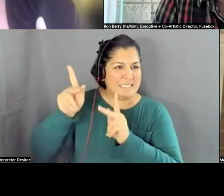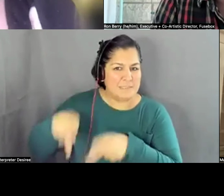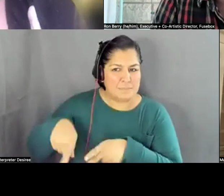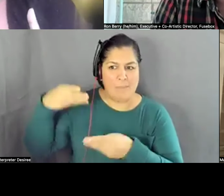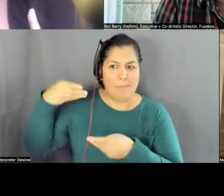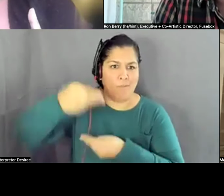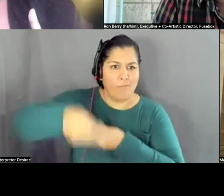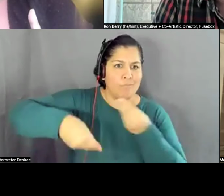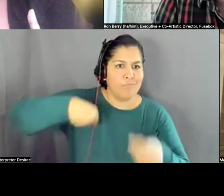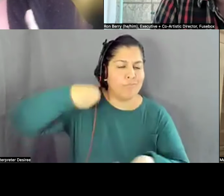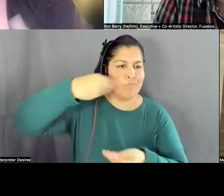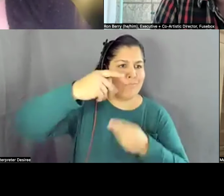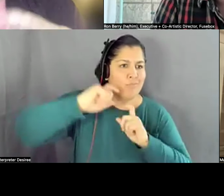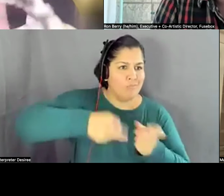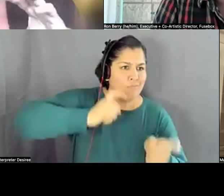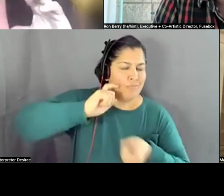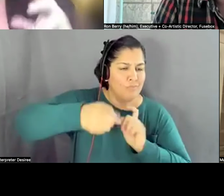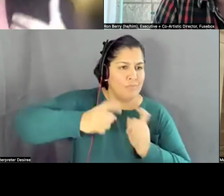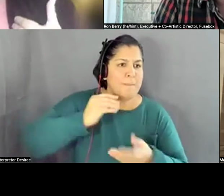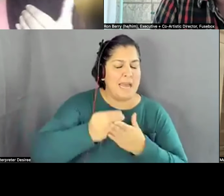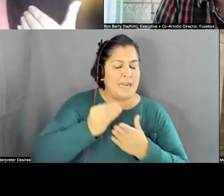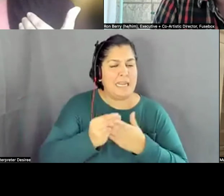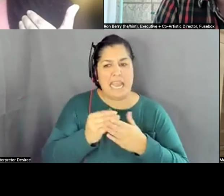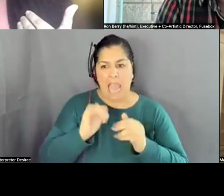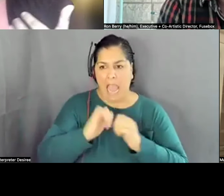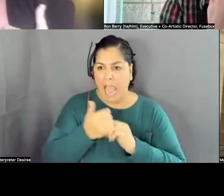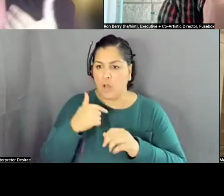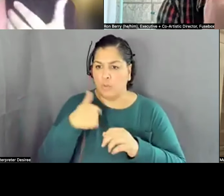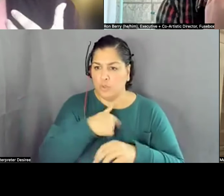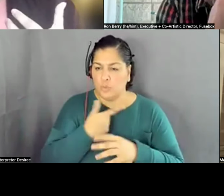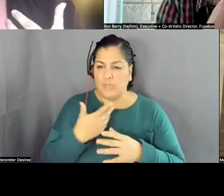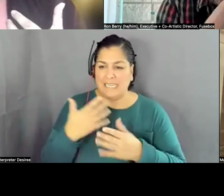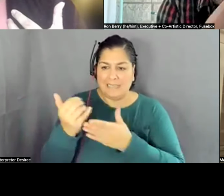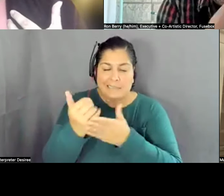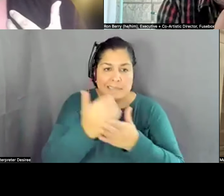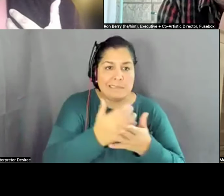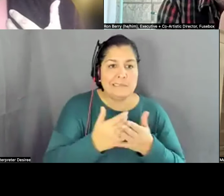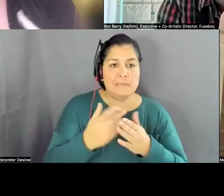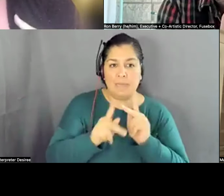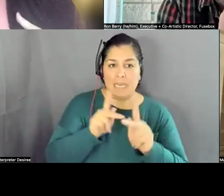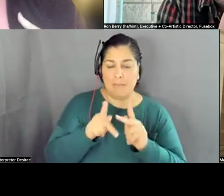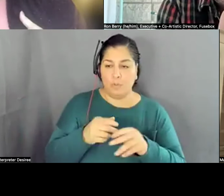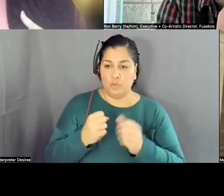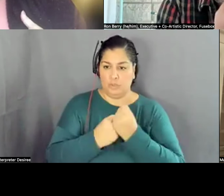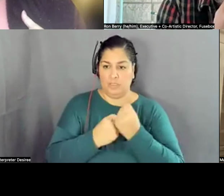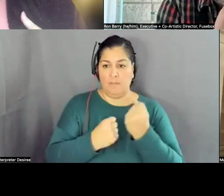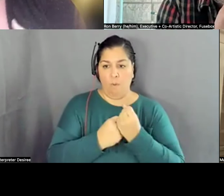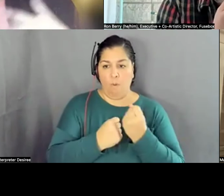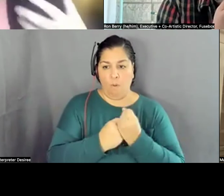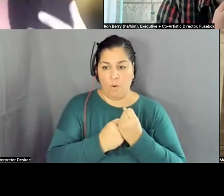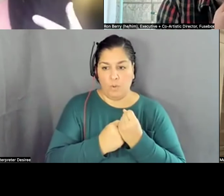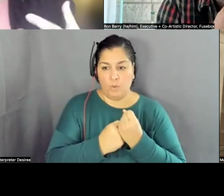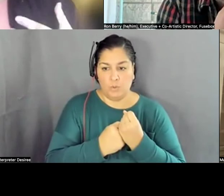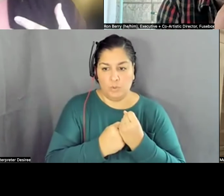support the work or how do we think about the services where we're, we're, creating we're,